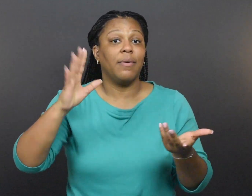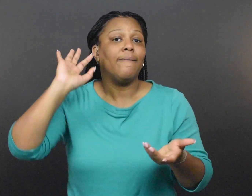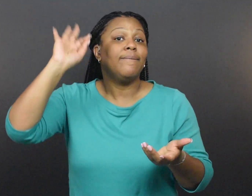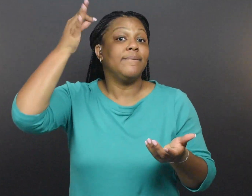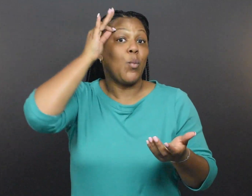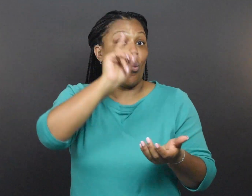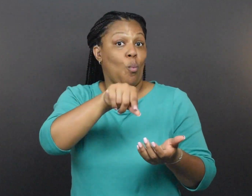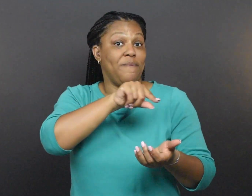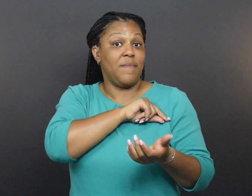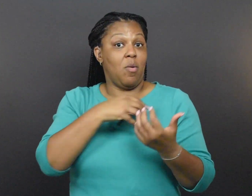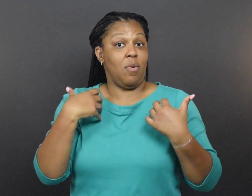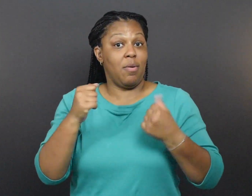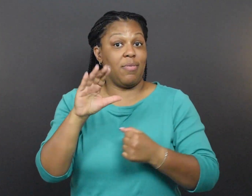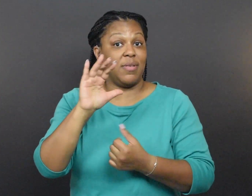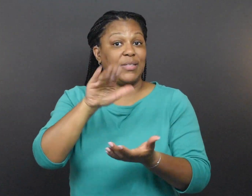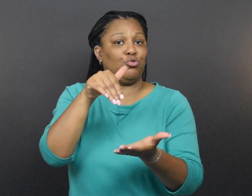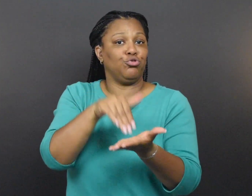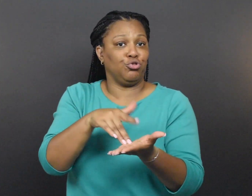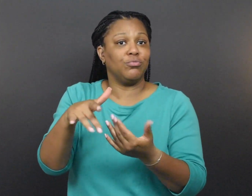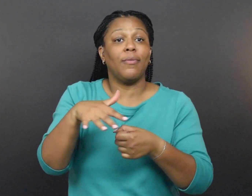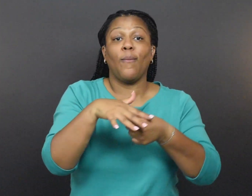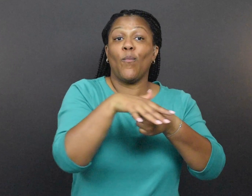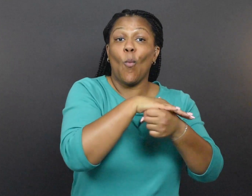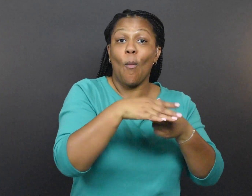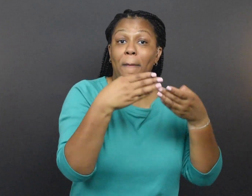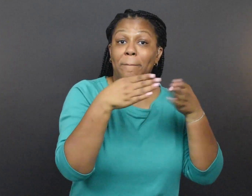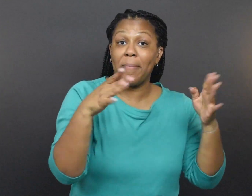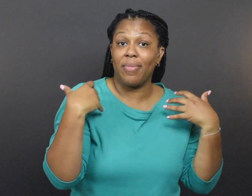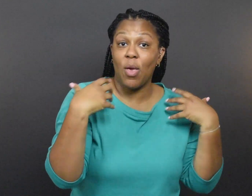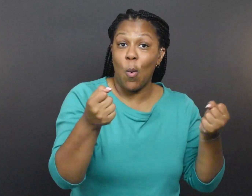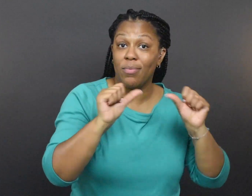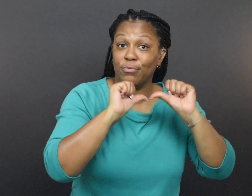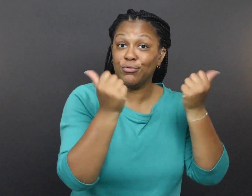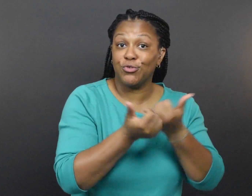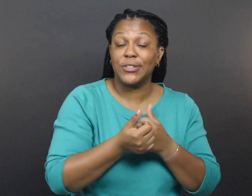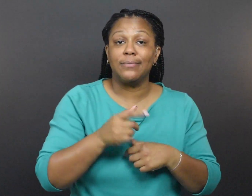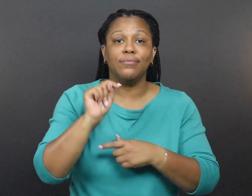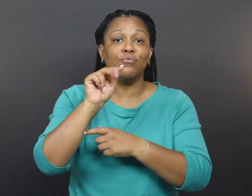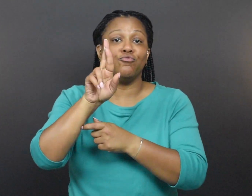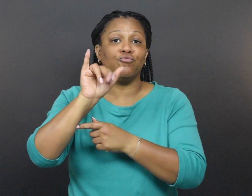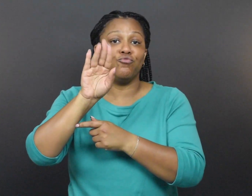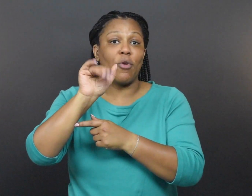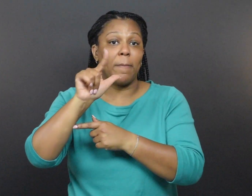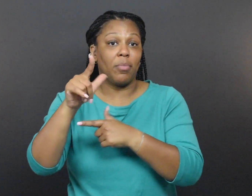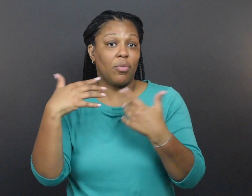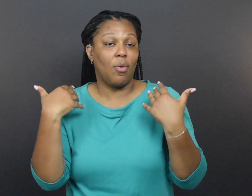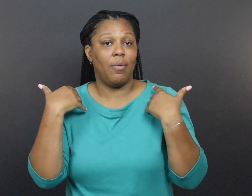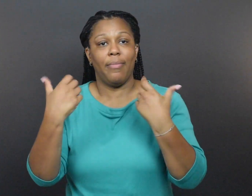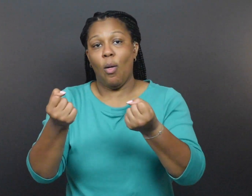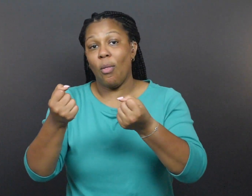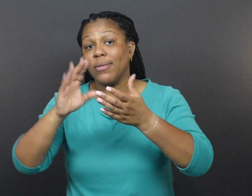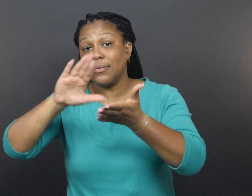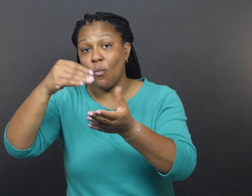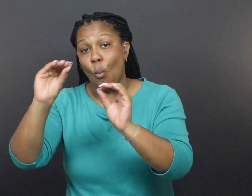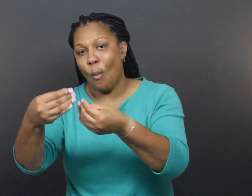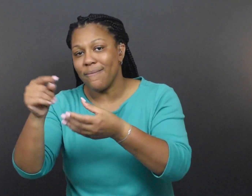Federally Qualified Health Centers, local public health agencies, tribal health offices,